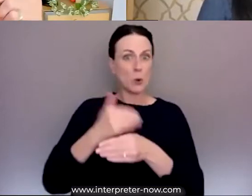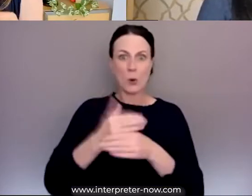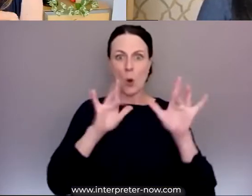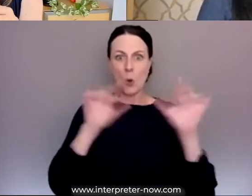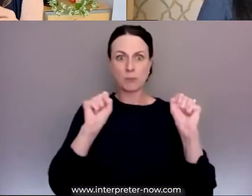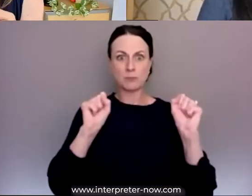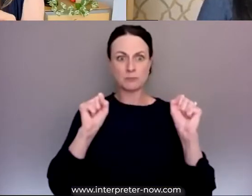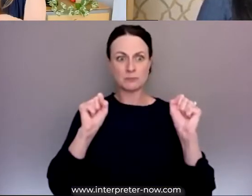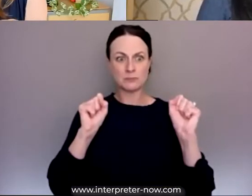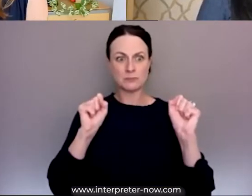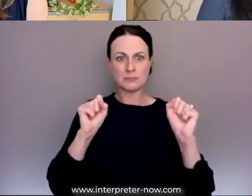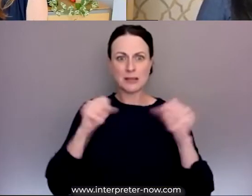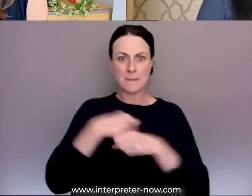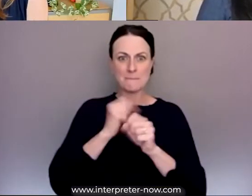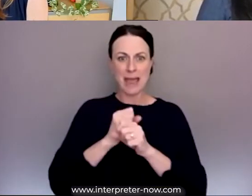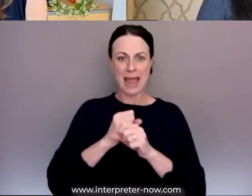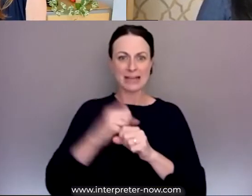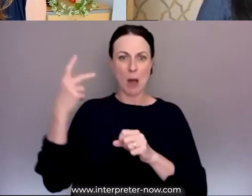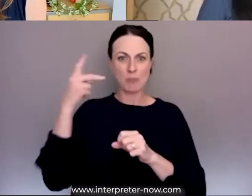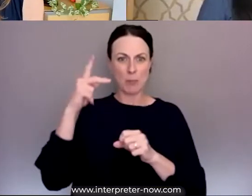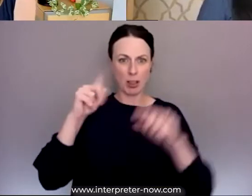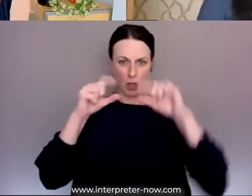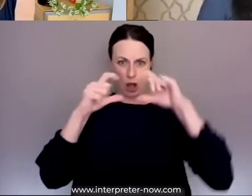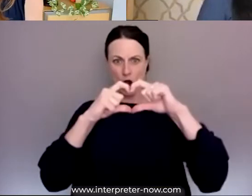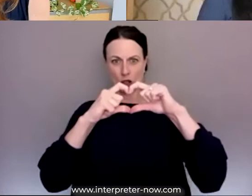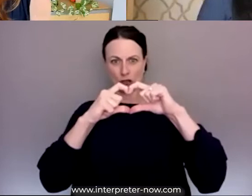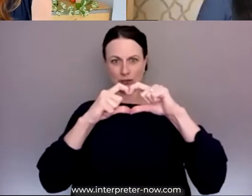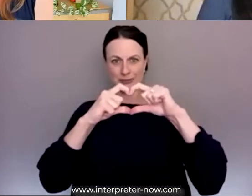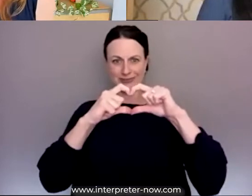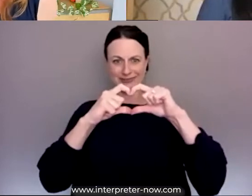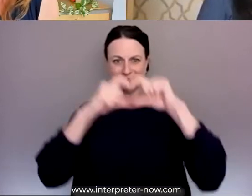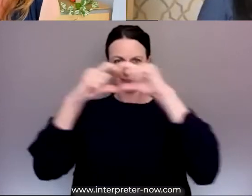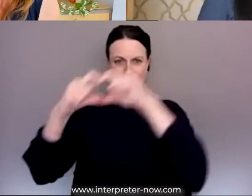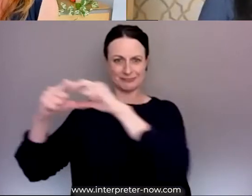they made a shape of a Purple Heart in those tall buildings.